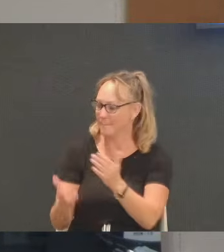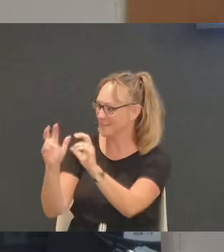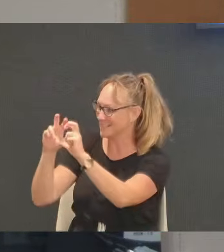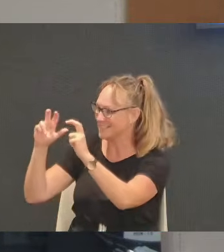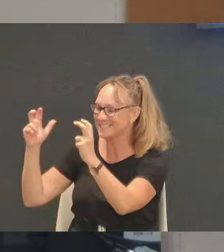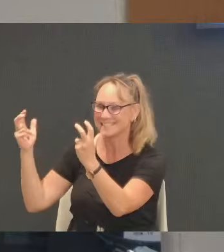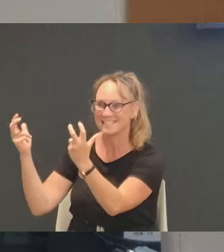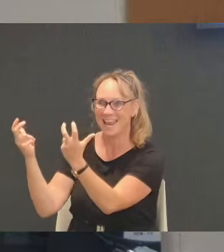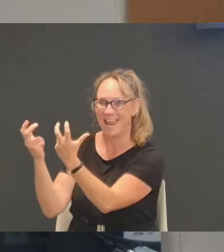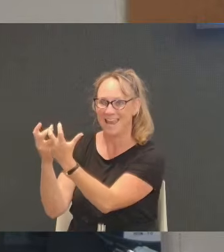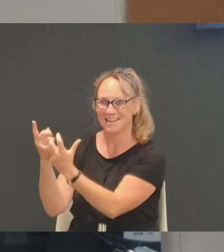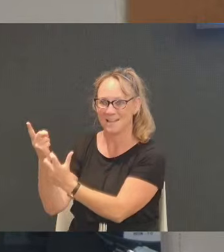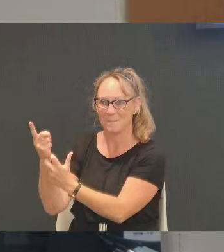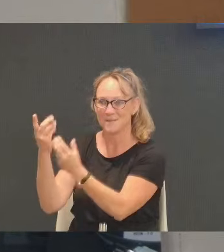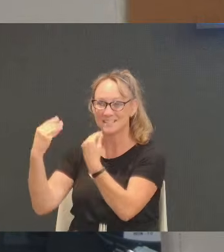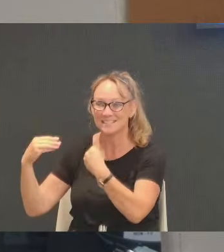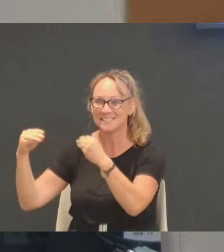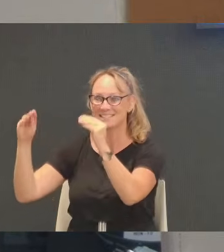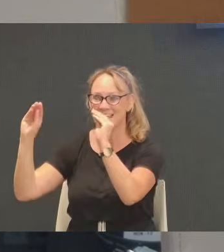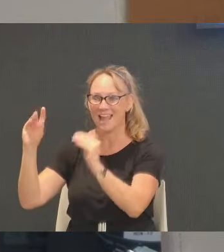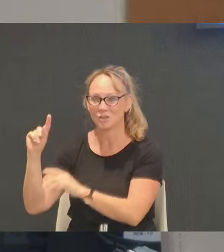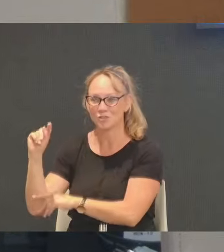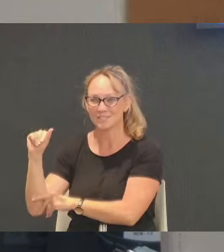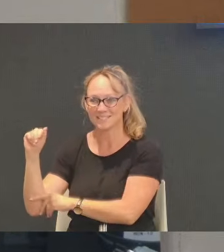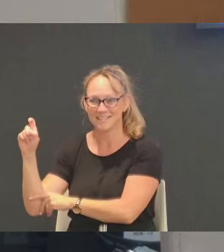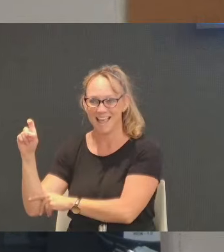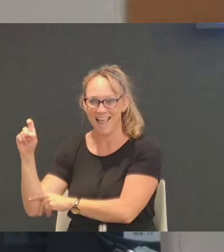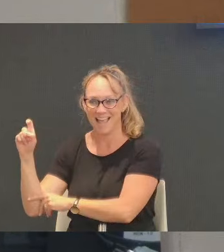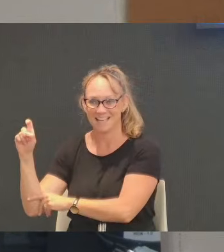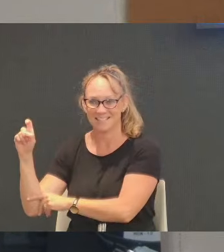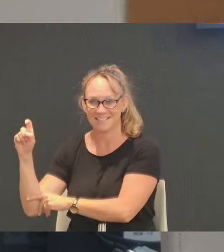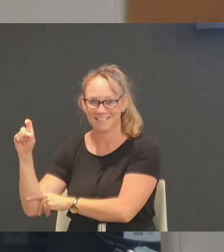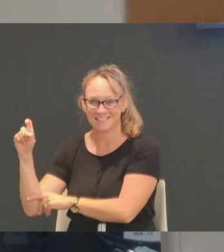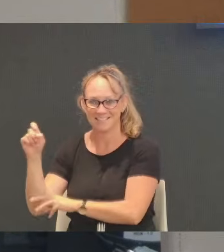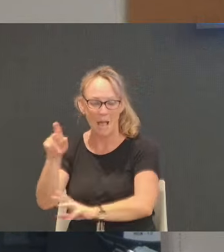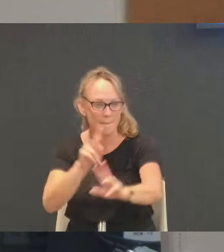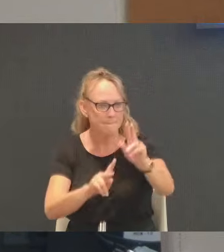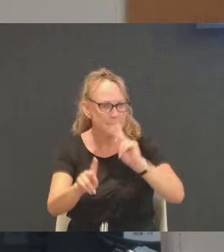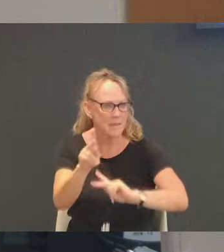something that we can do there. Now, many will say this is a radical thing. Commissioner Reece,